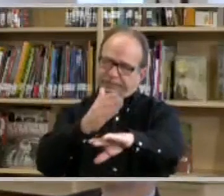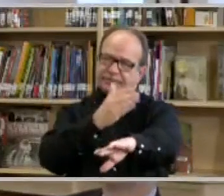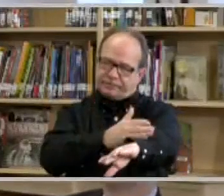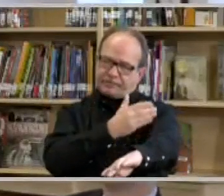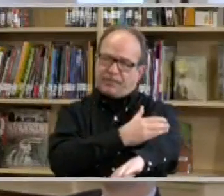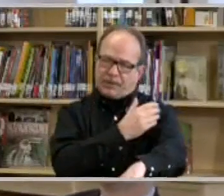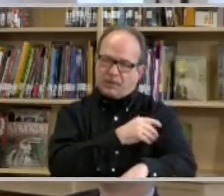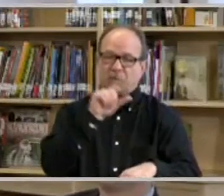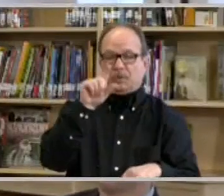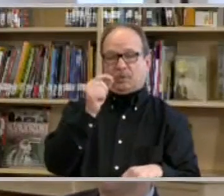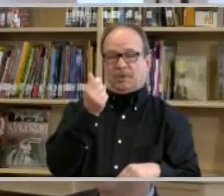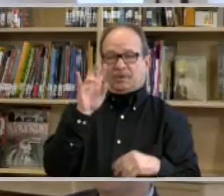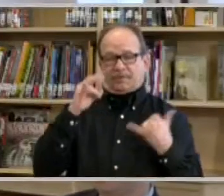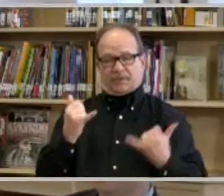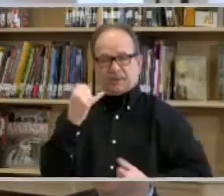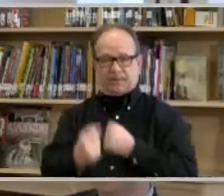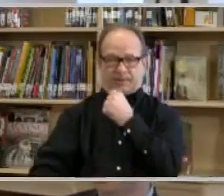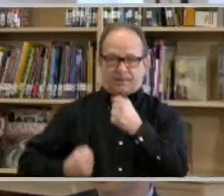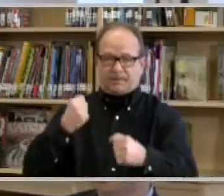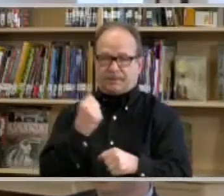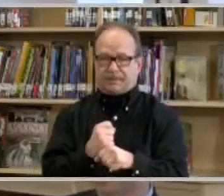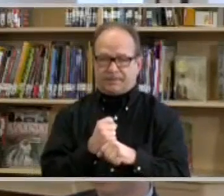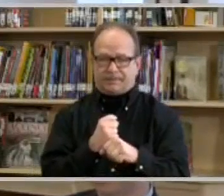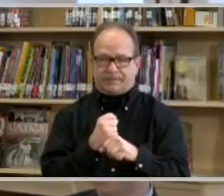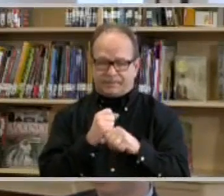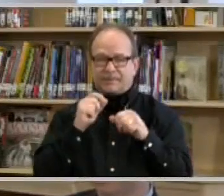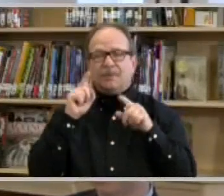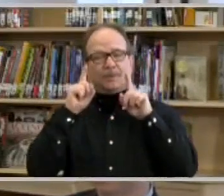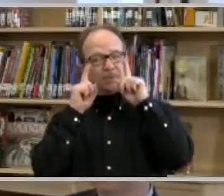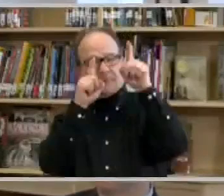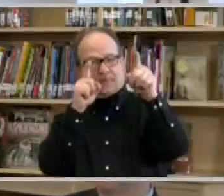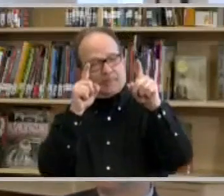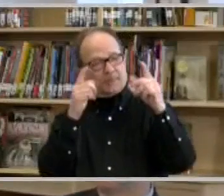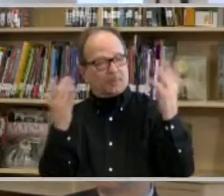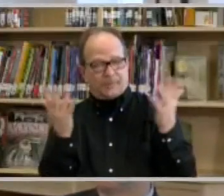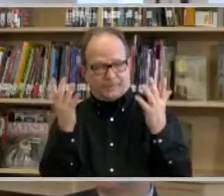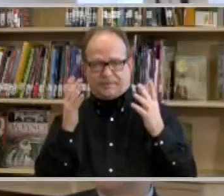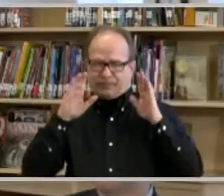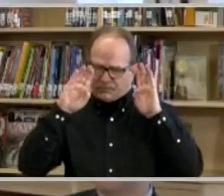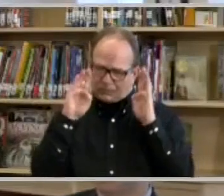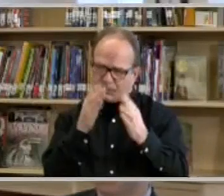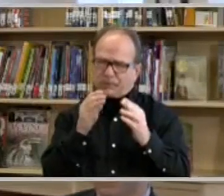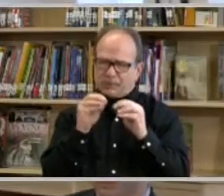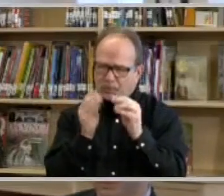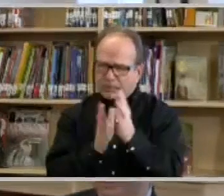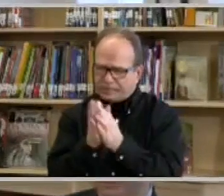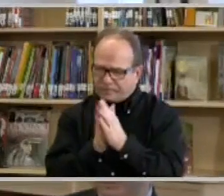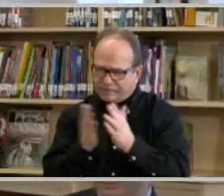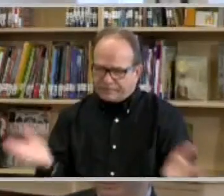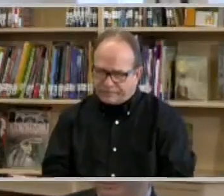AND TO BUILD ON THAT PROGRESS IN 2017, WE ARE TAKING SEVERAL